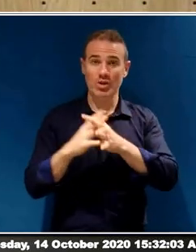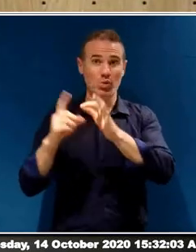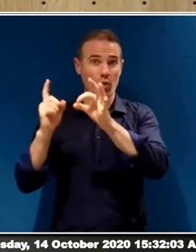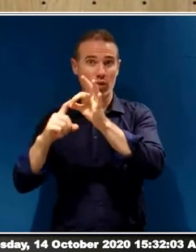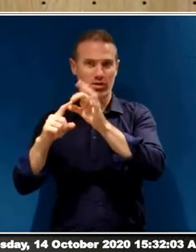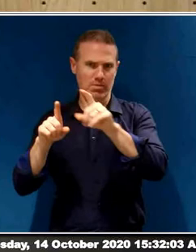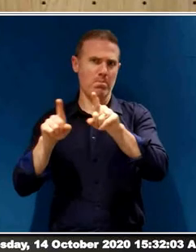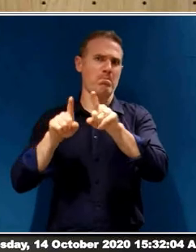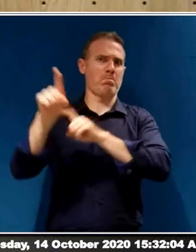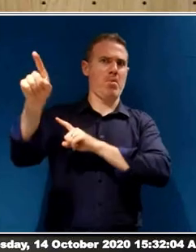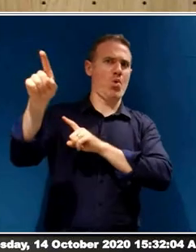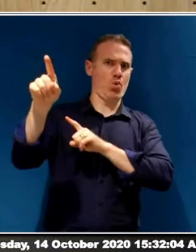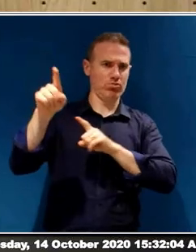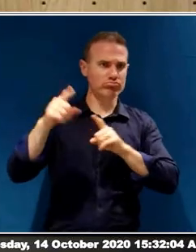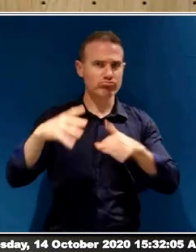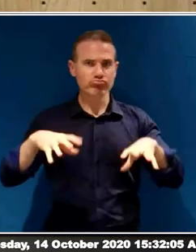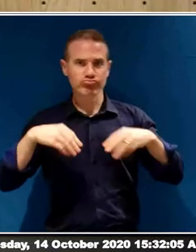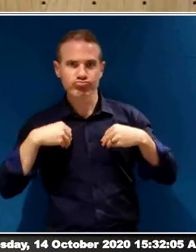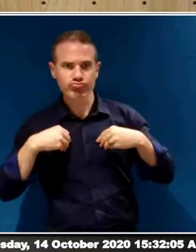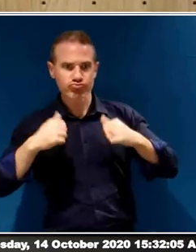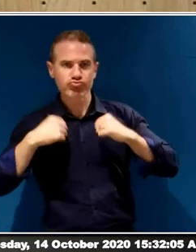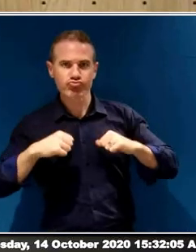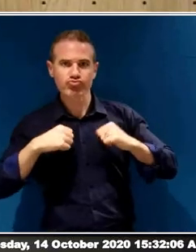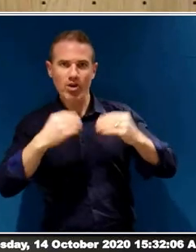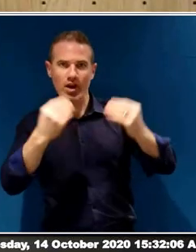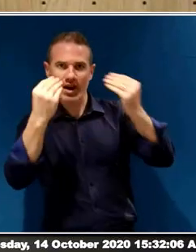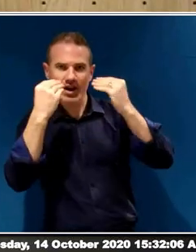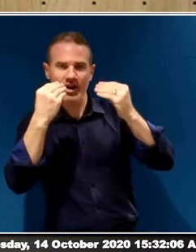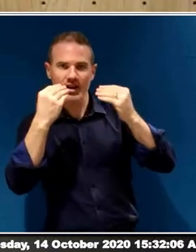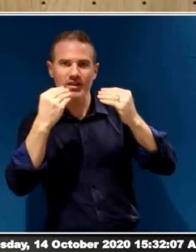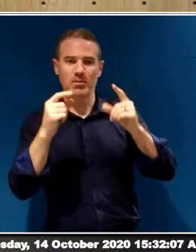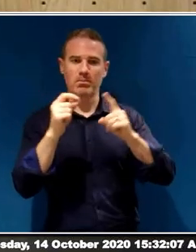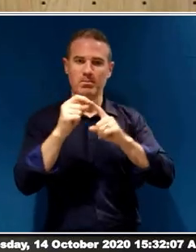in Positive Behaviour for Learning. It's what it's known by in those two states.